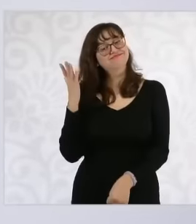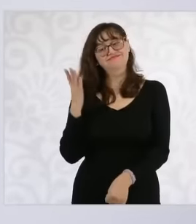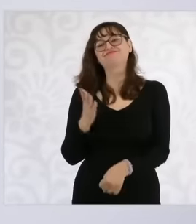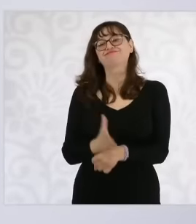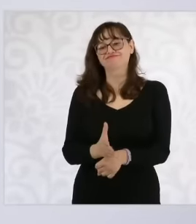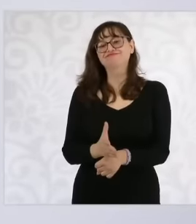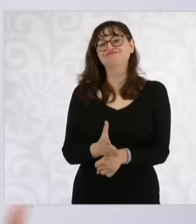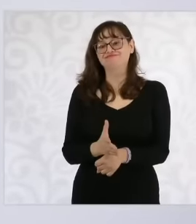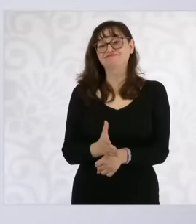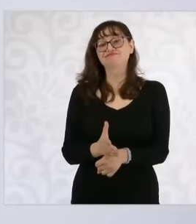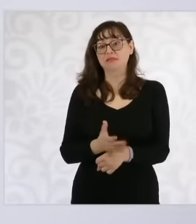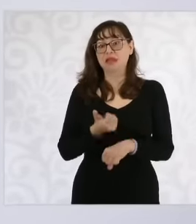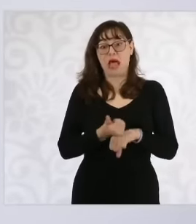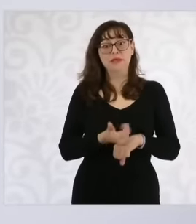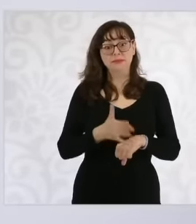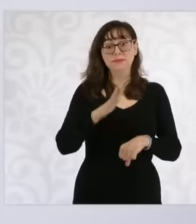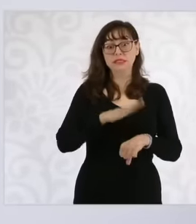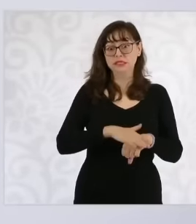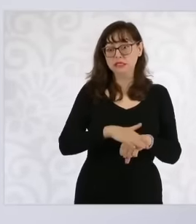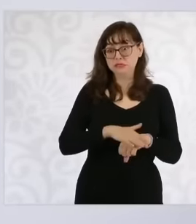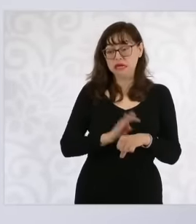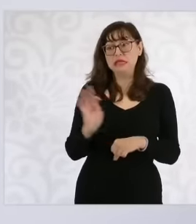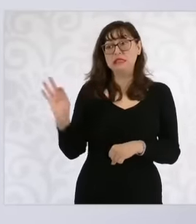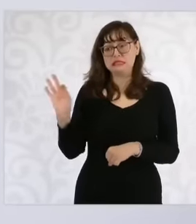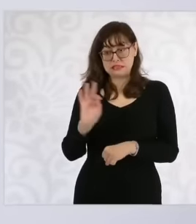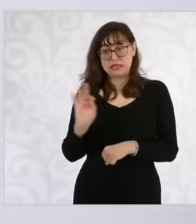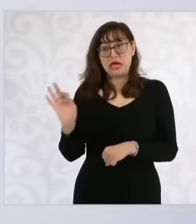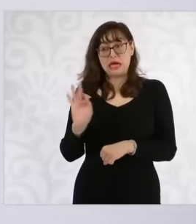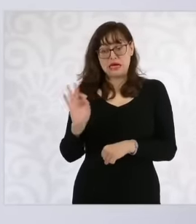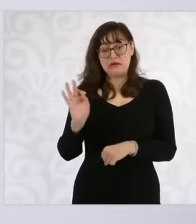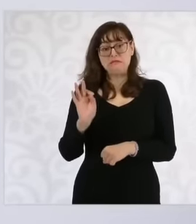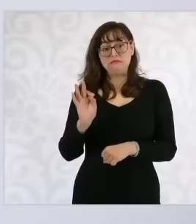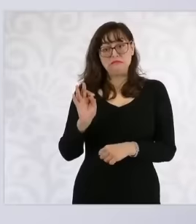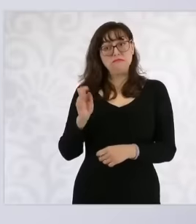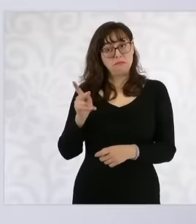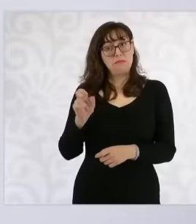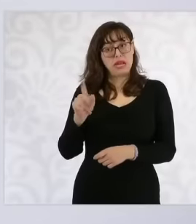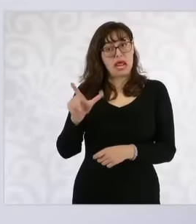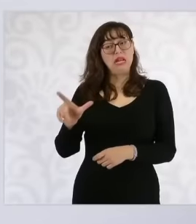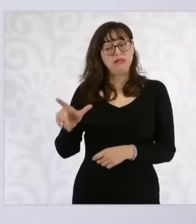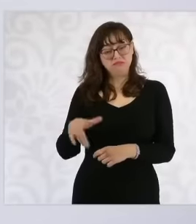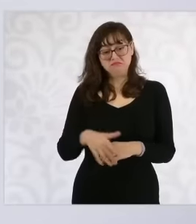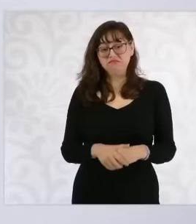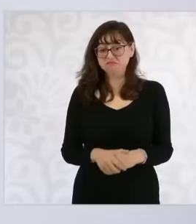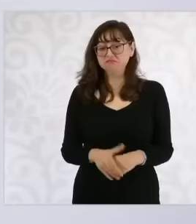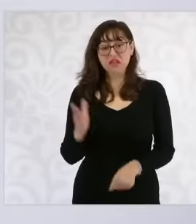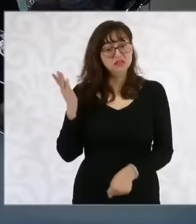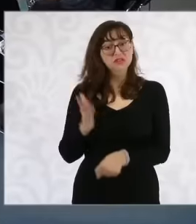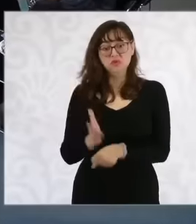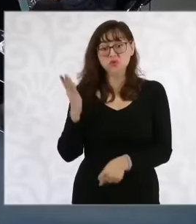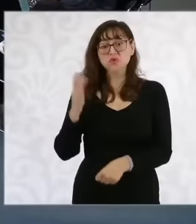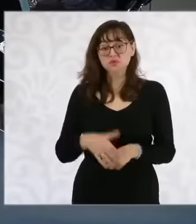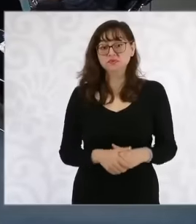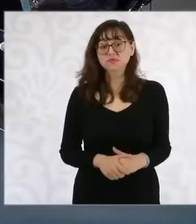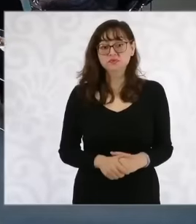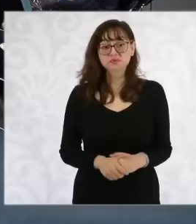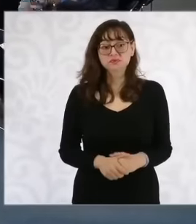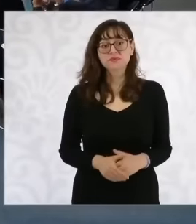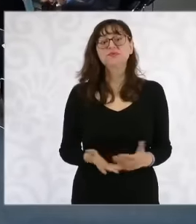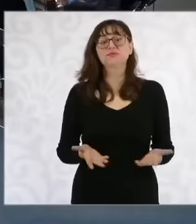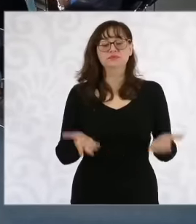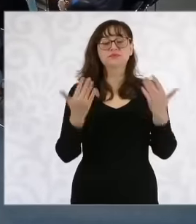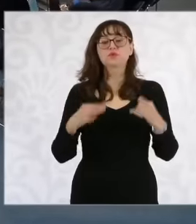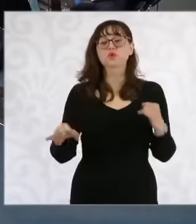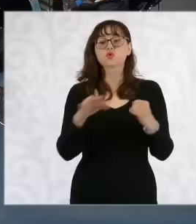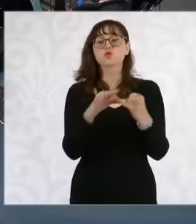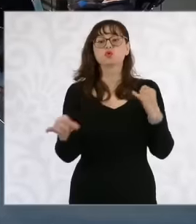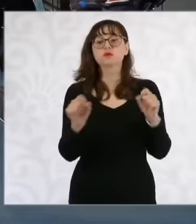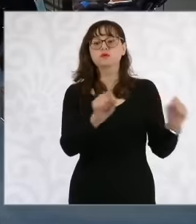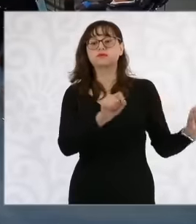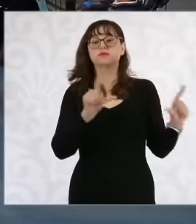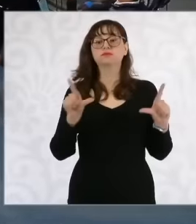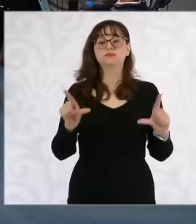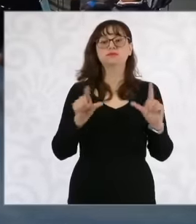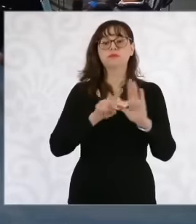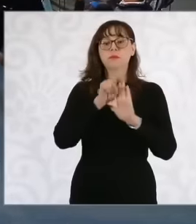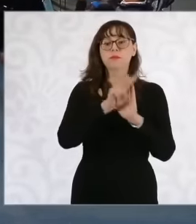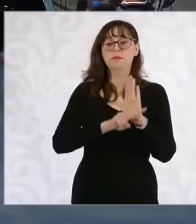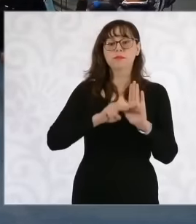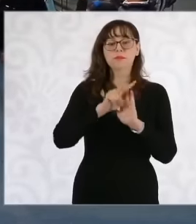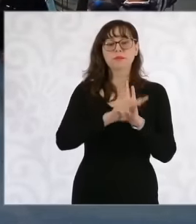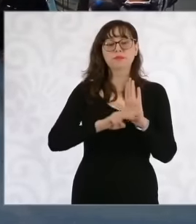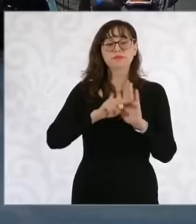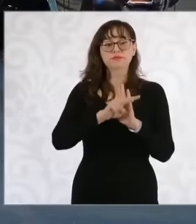administratively and if this is the case and it warrants it, even criminally. Well, let's close with